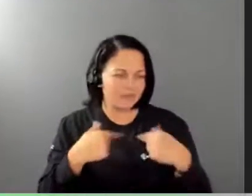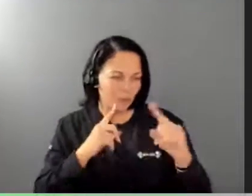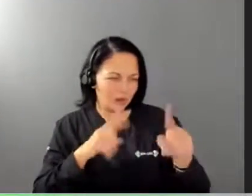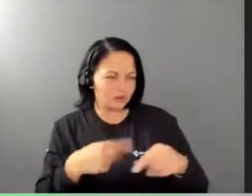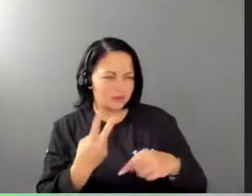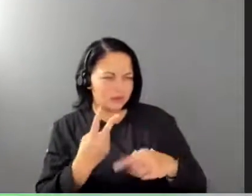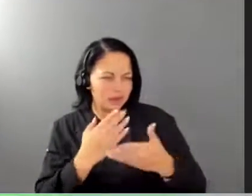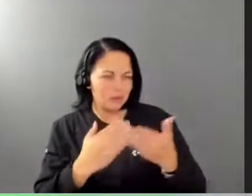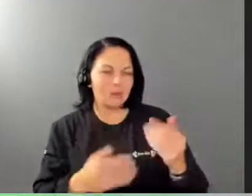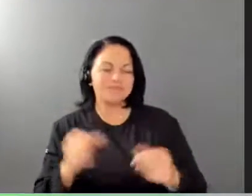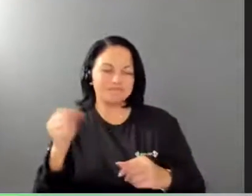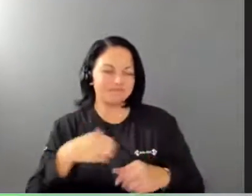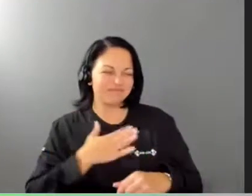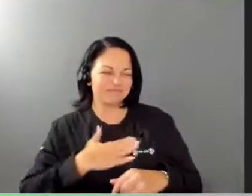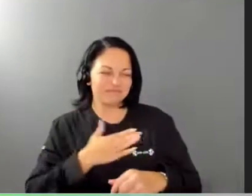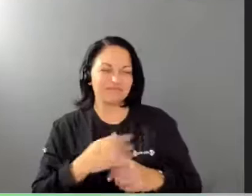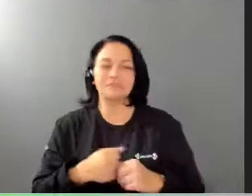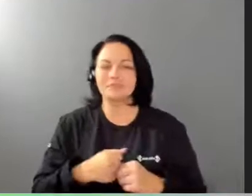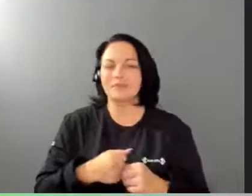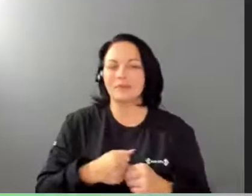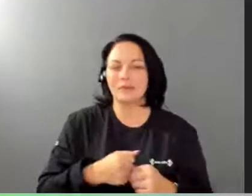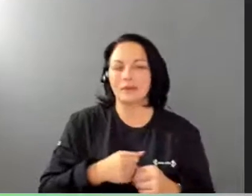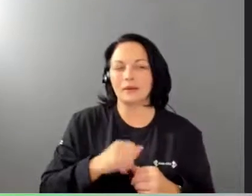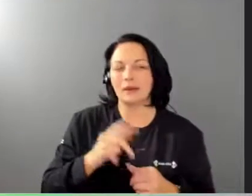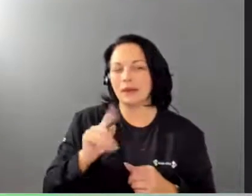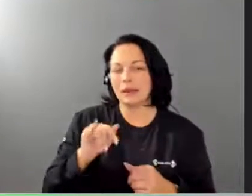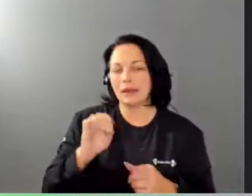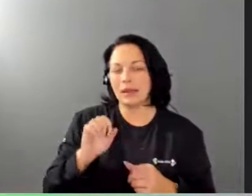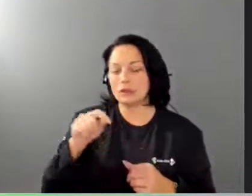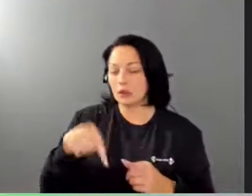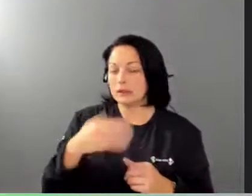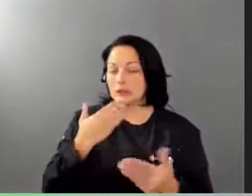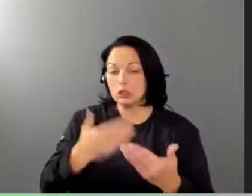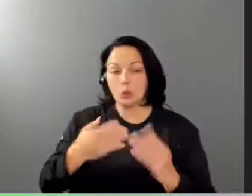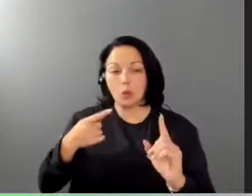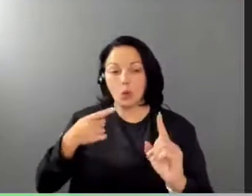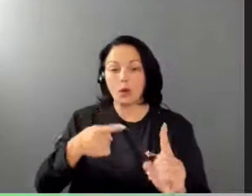question was about, what was the second part of that?